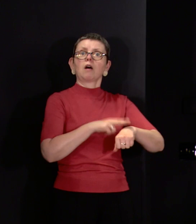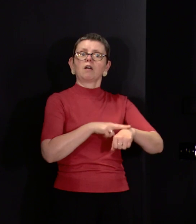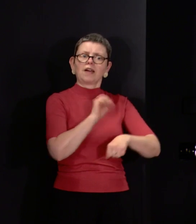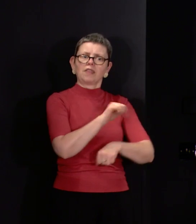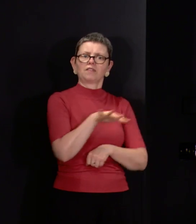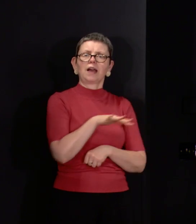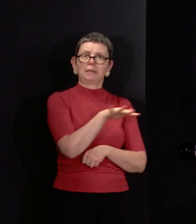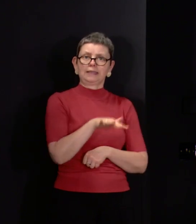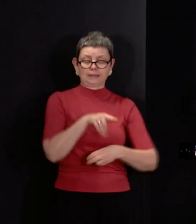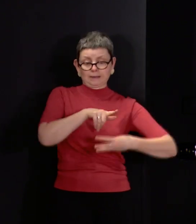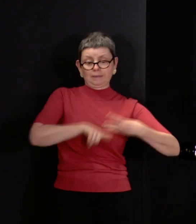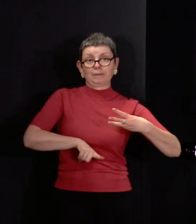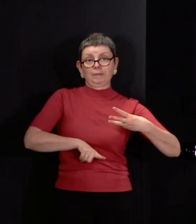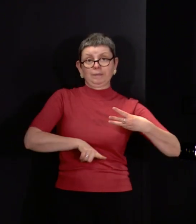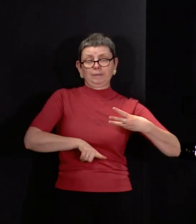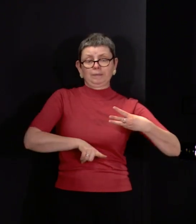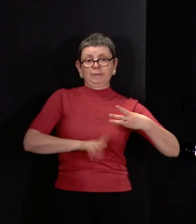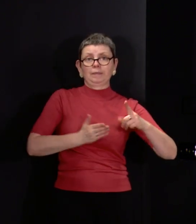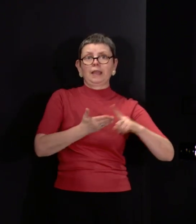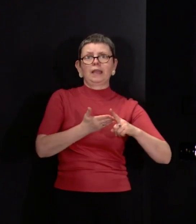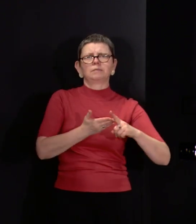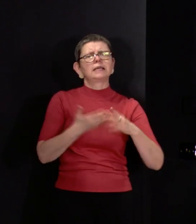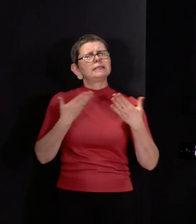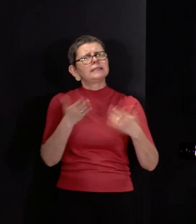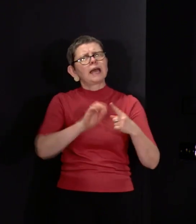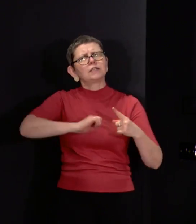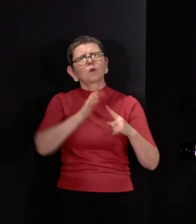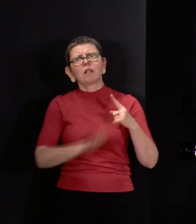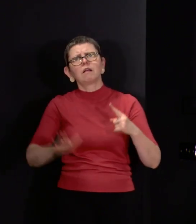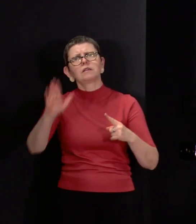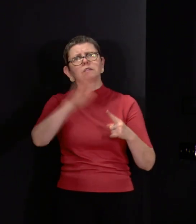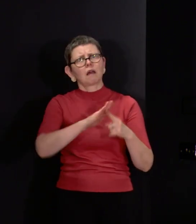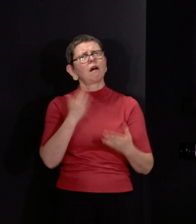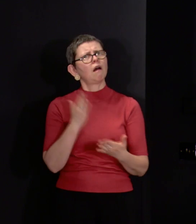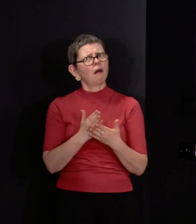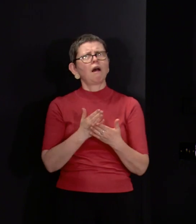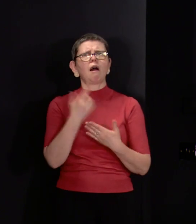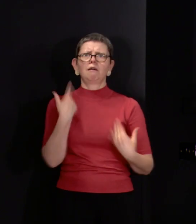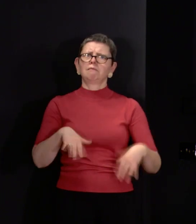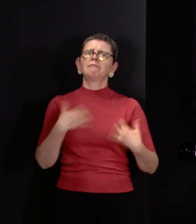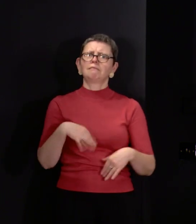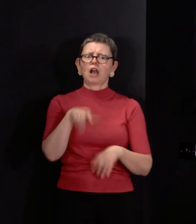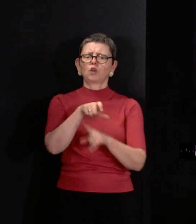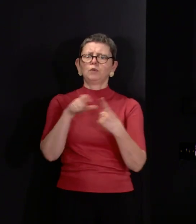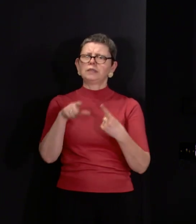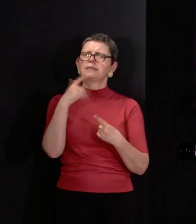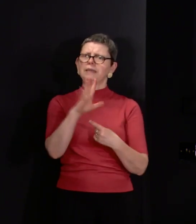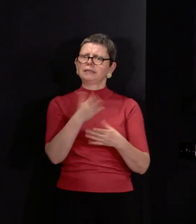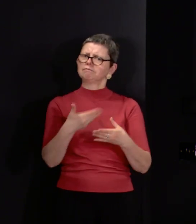families. What we have seen and experienced across Scotland to date is that communities have stepped forward collectively and as individuals to do